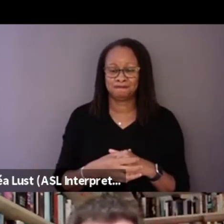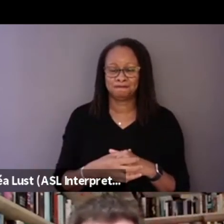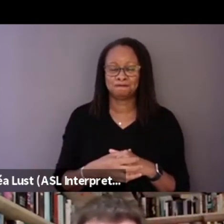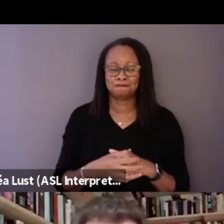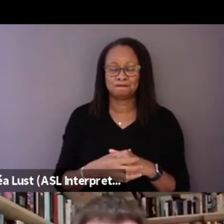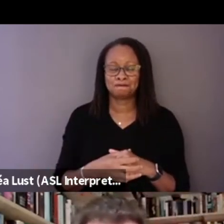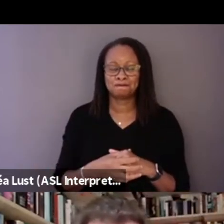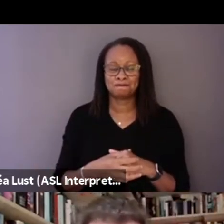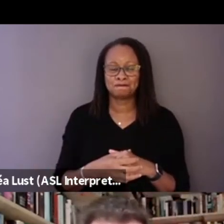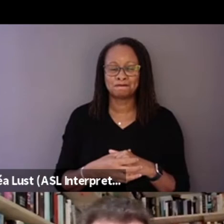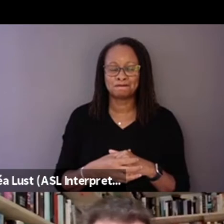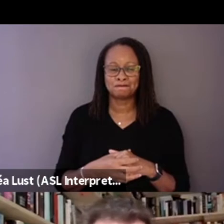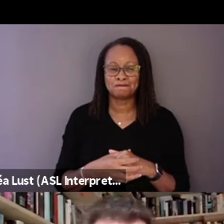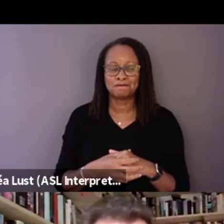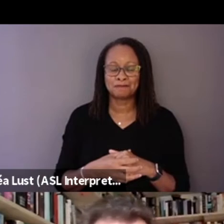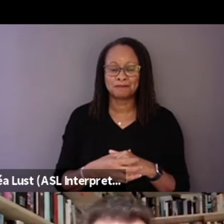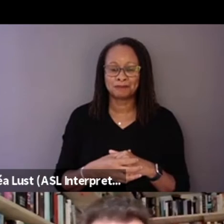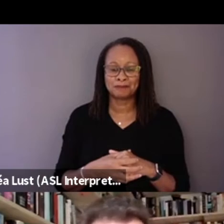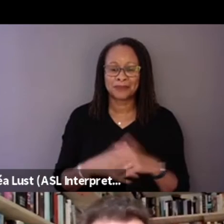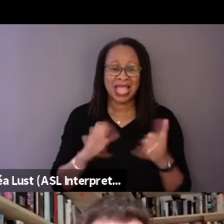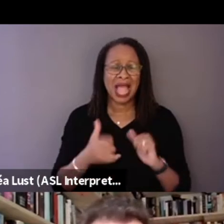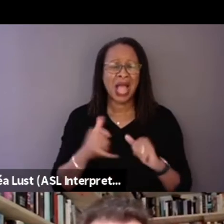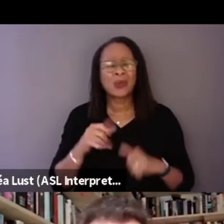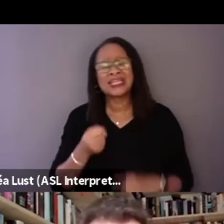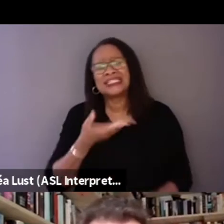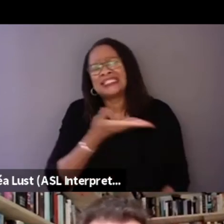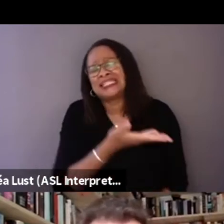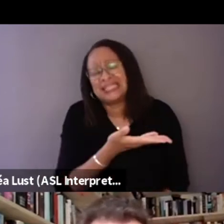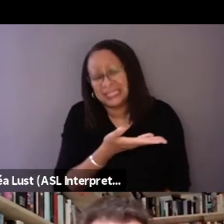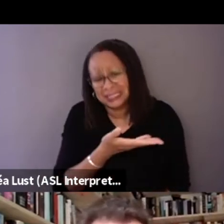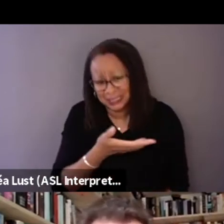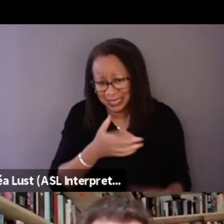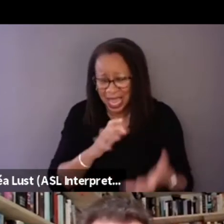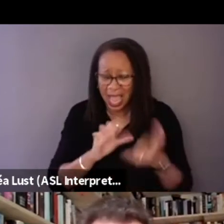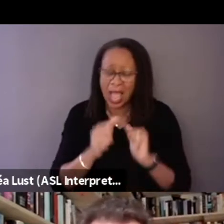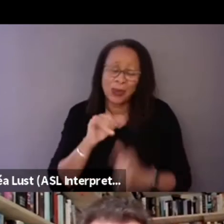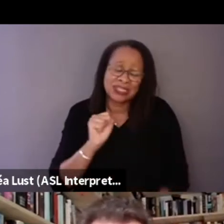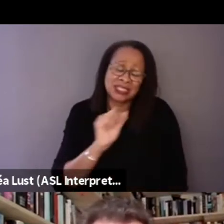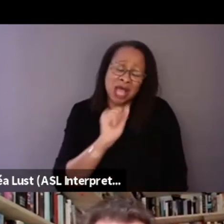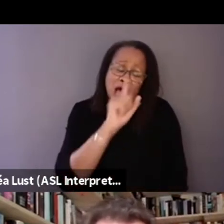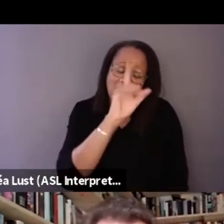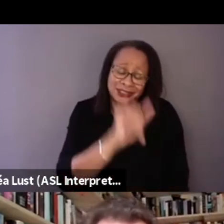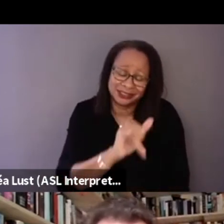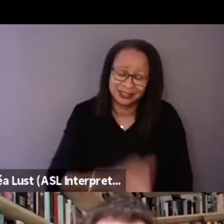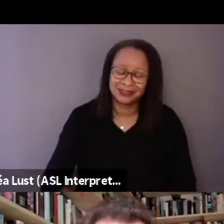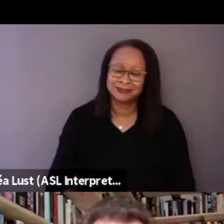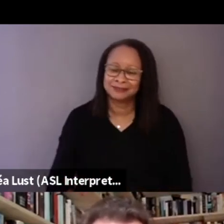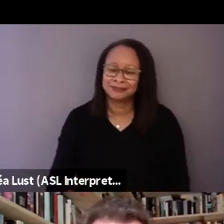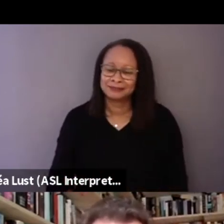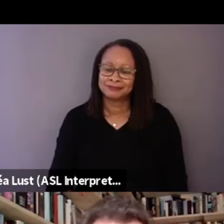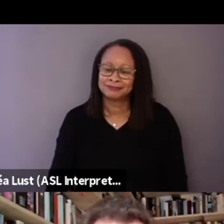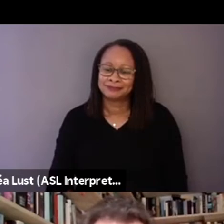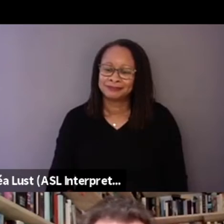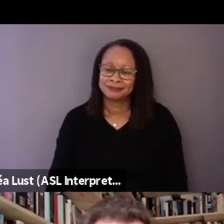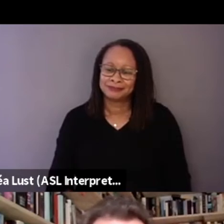"How is he? How is Ady?" And it was before...